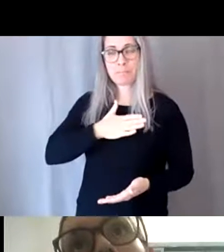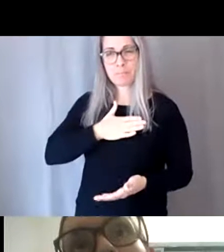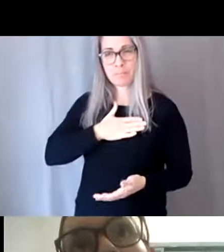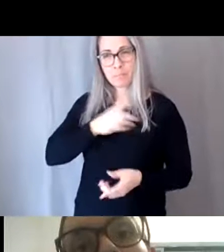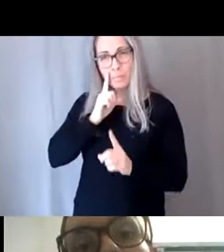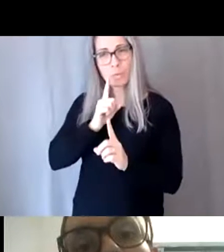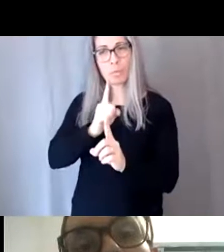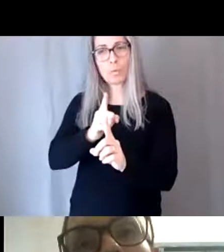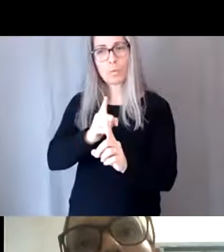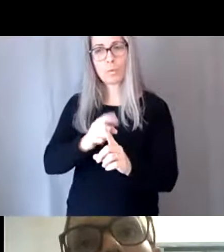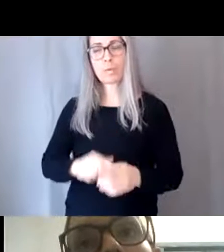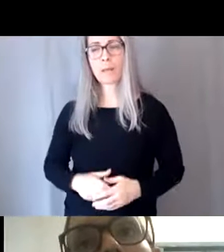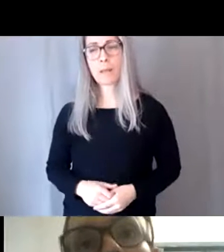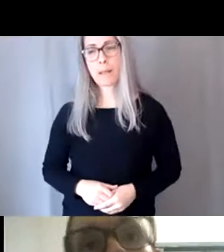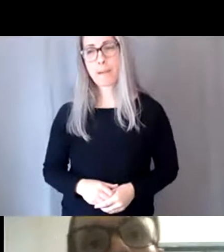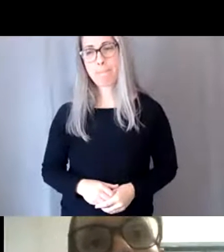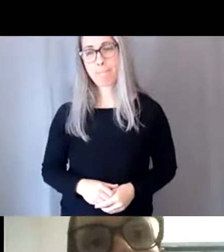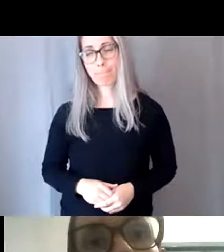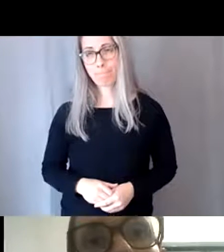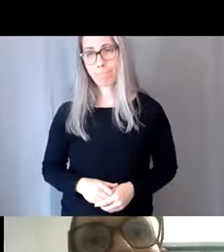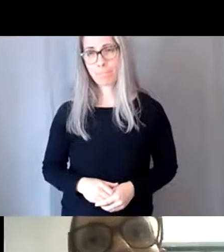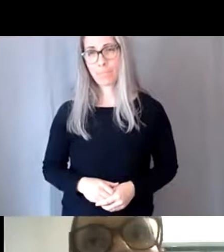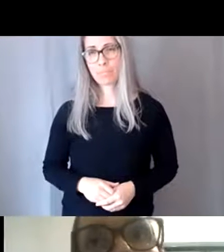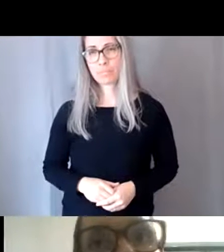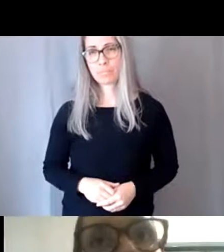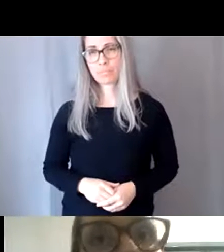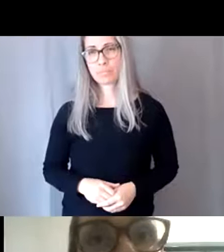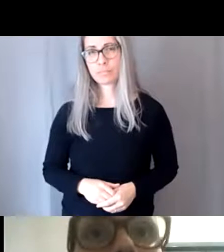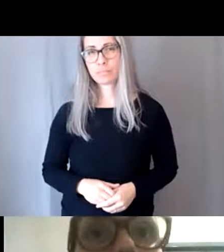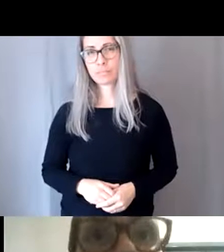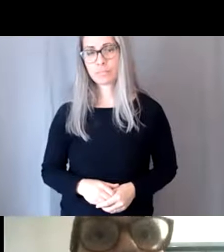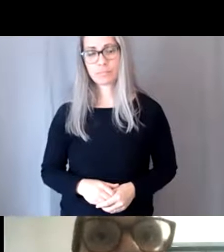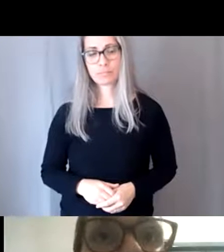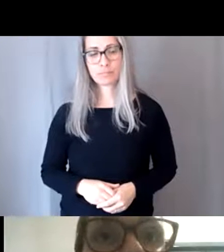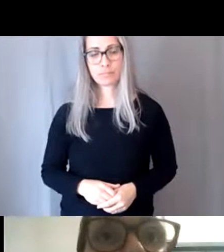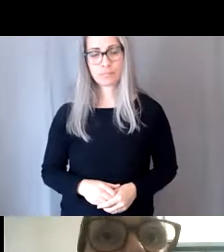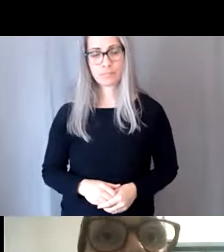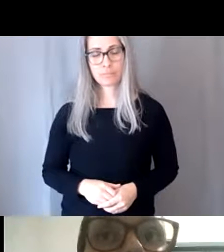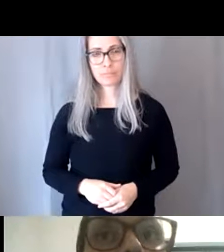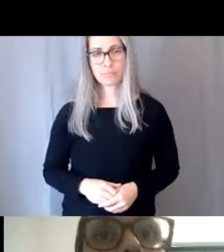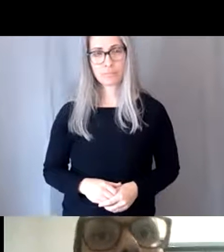trying to see how this grammar of functioning